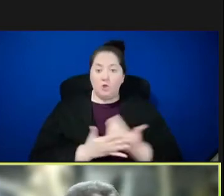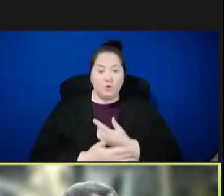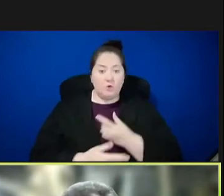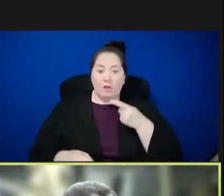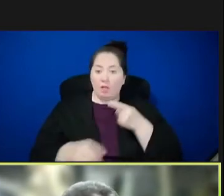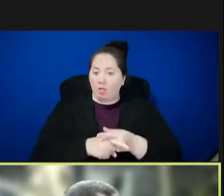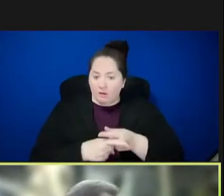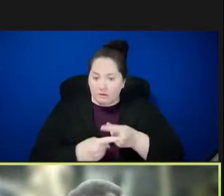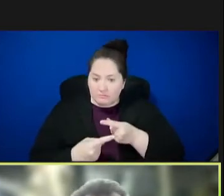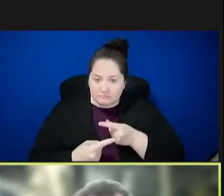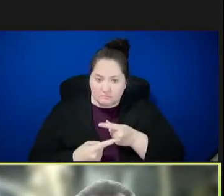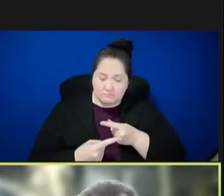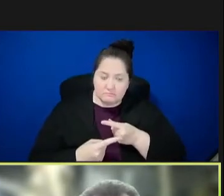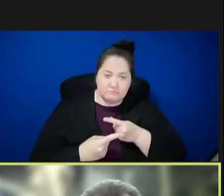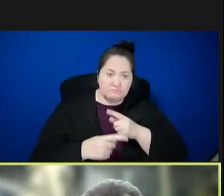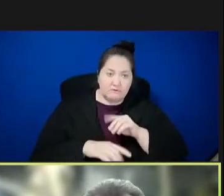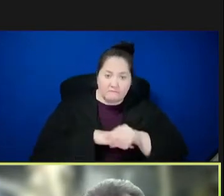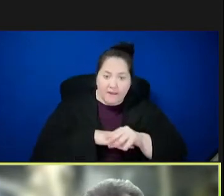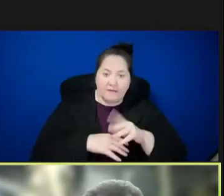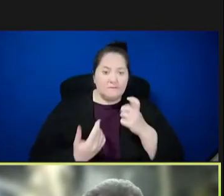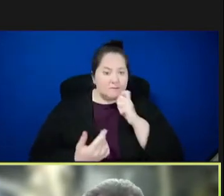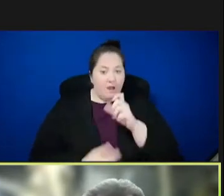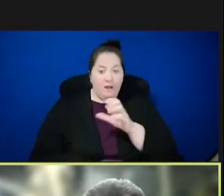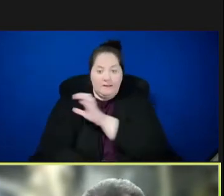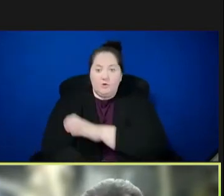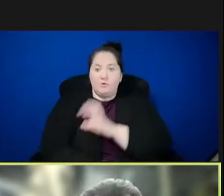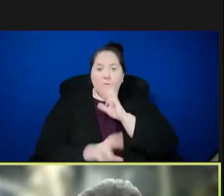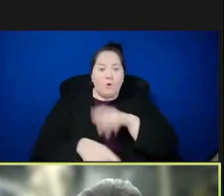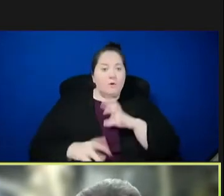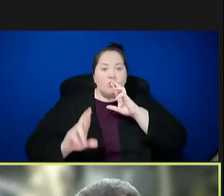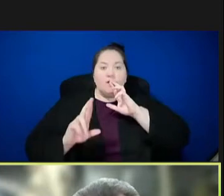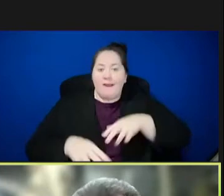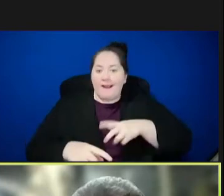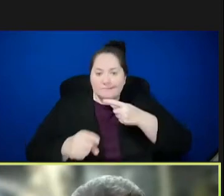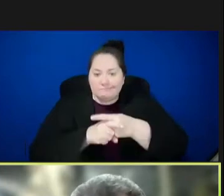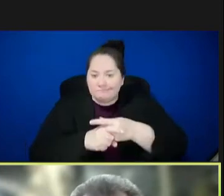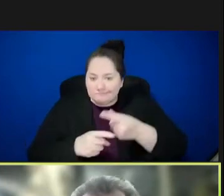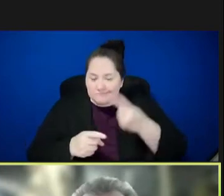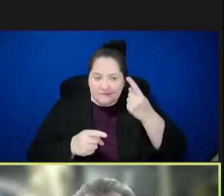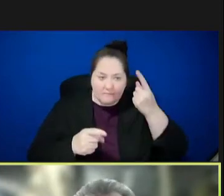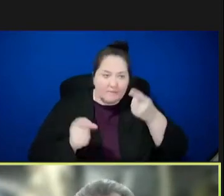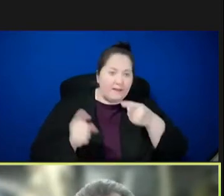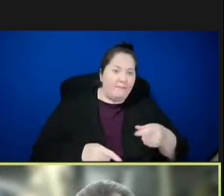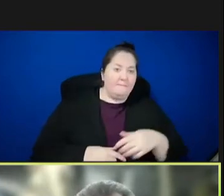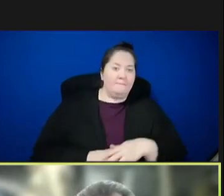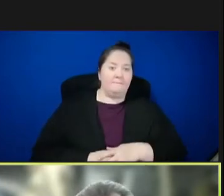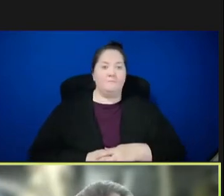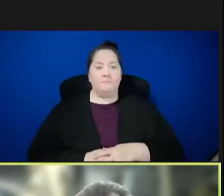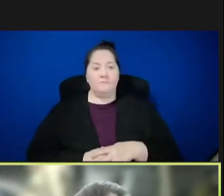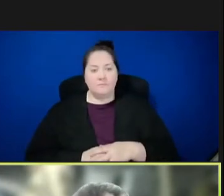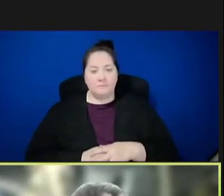previously reported of reactogenicity, injection site reaction, and so on. So,